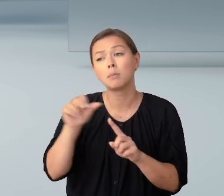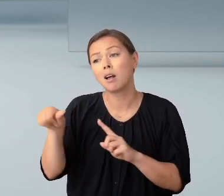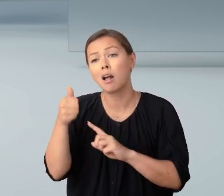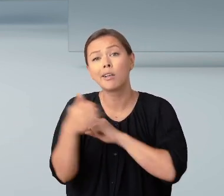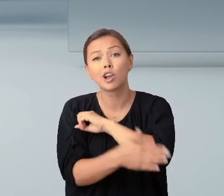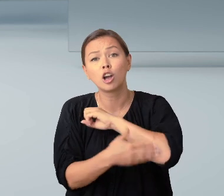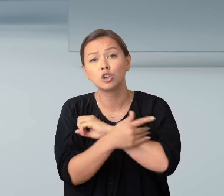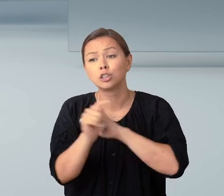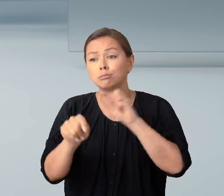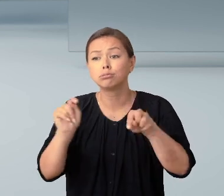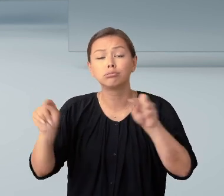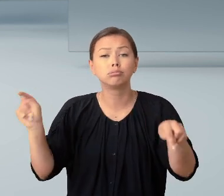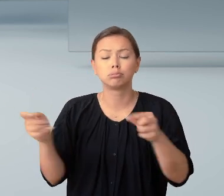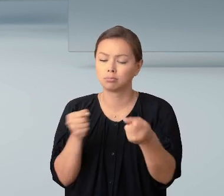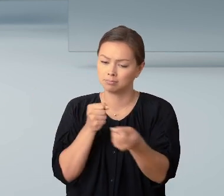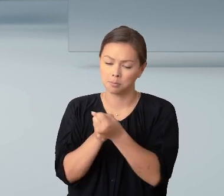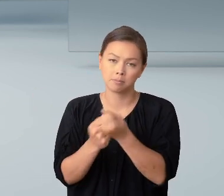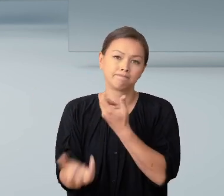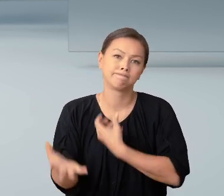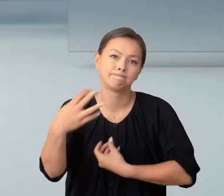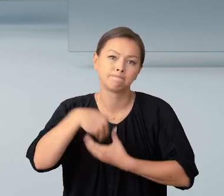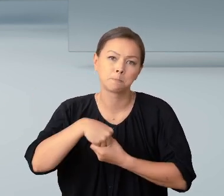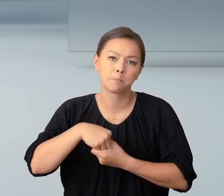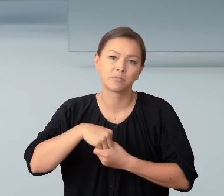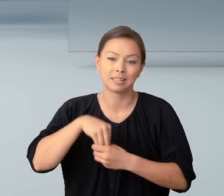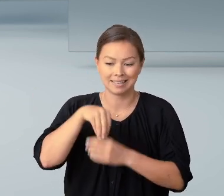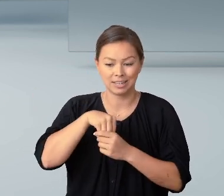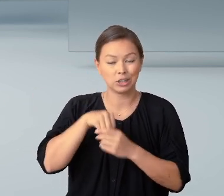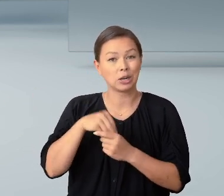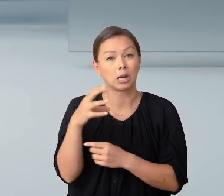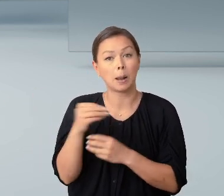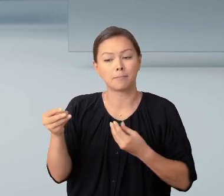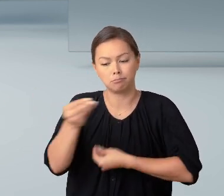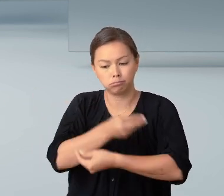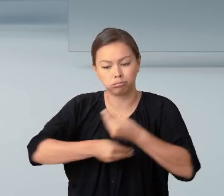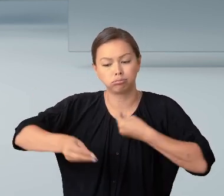intercompany transactions, and localized tax regulations. Use